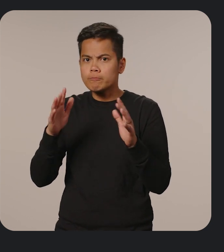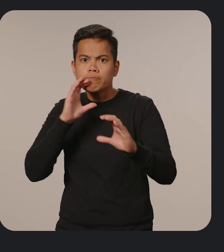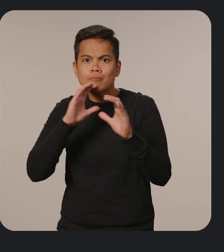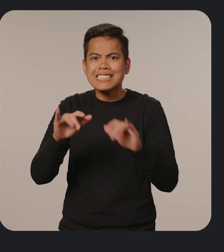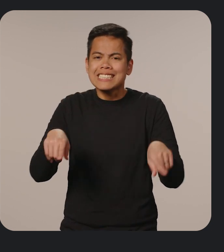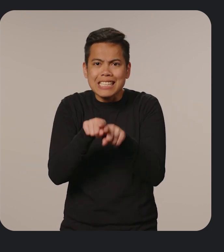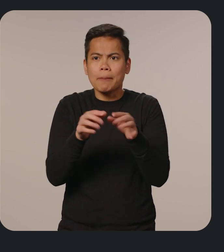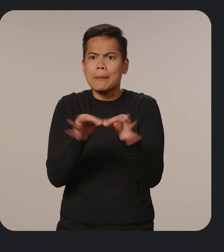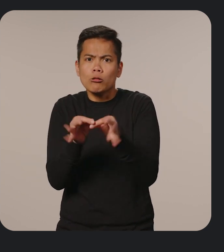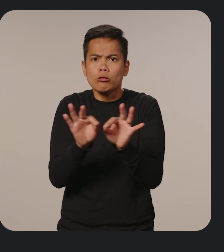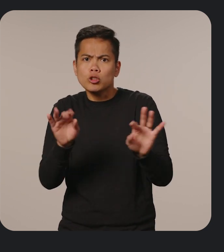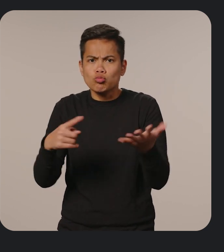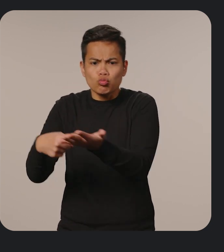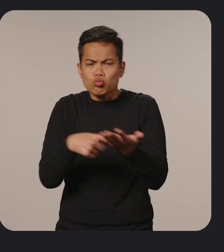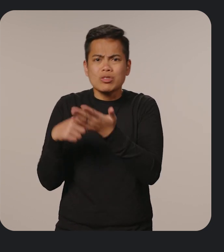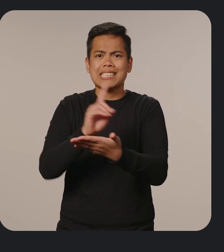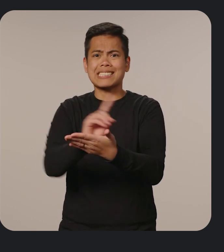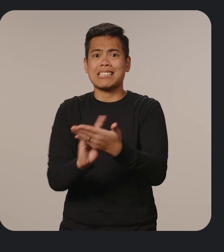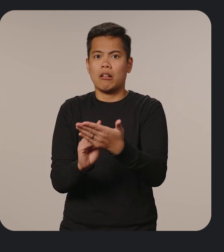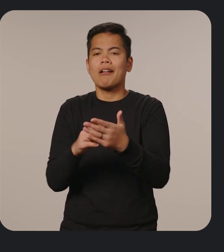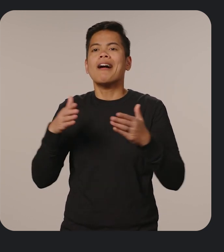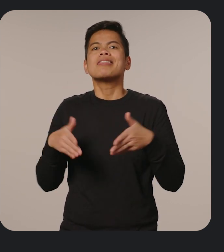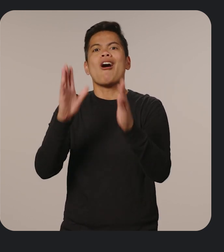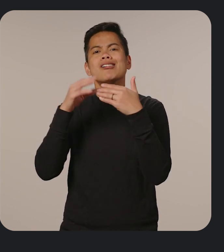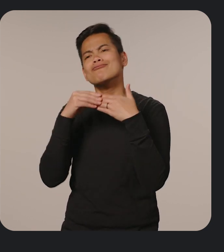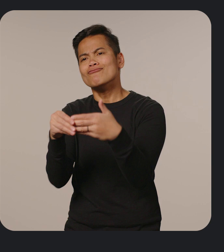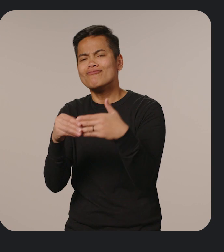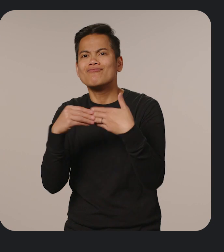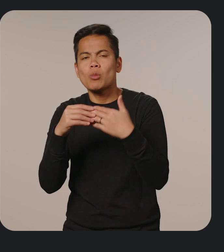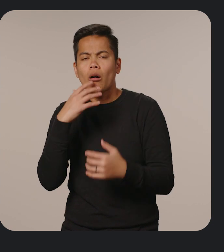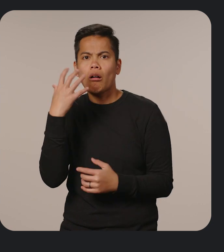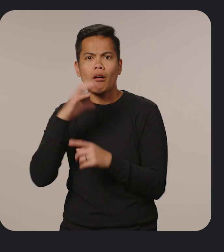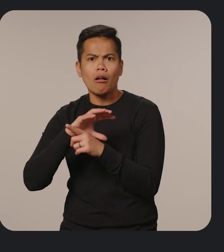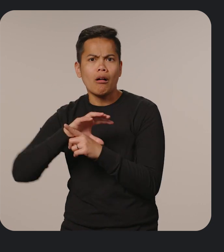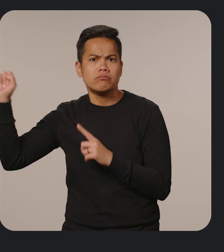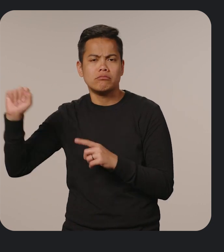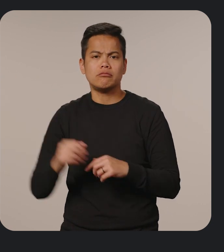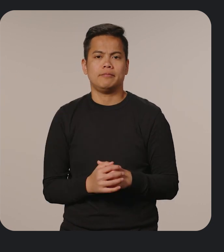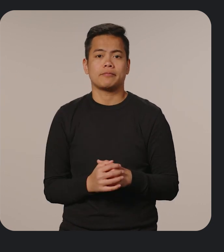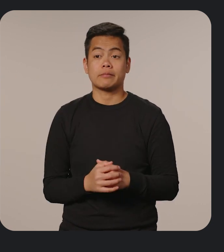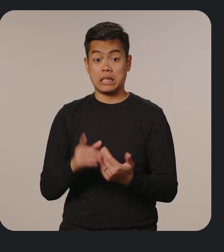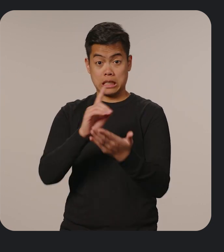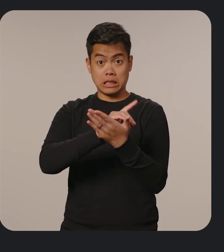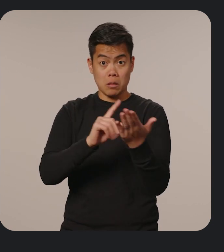You design once using tokens and get every mode, light mode, dark mode, et cetera.